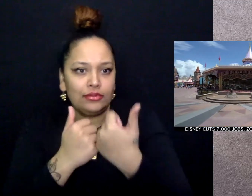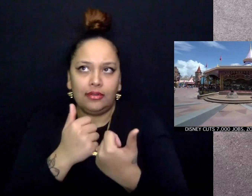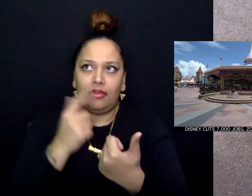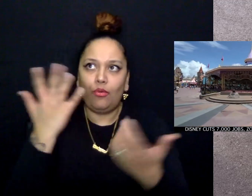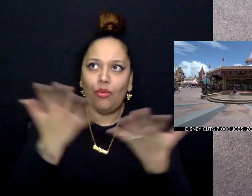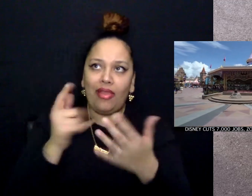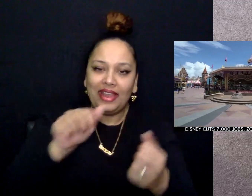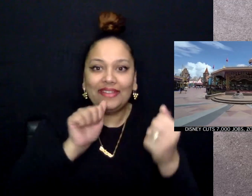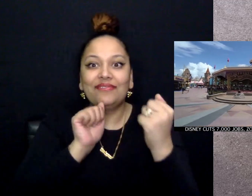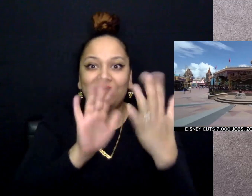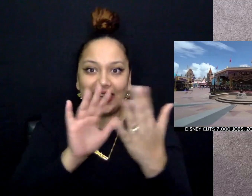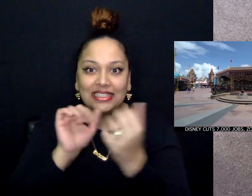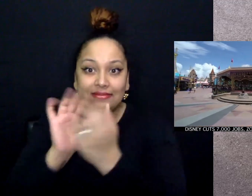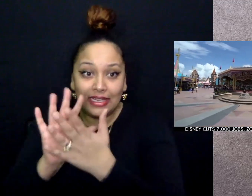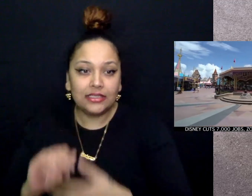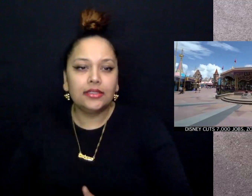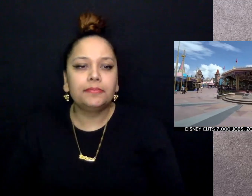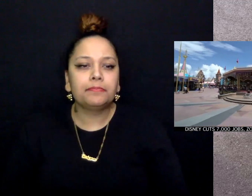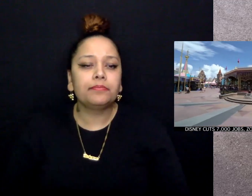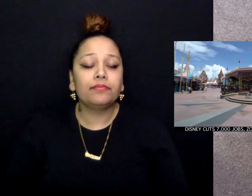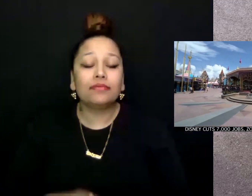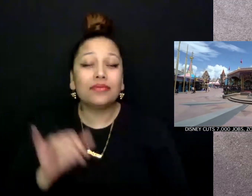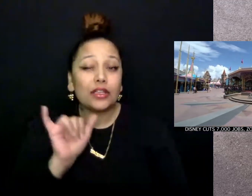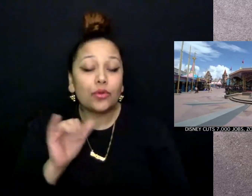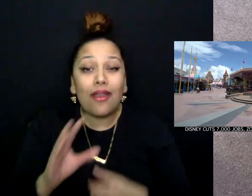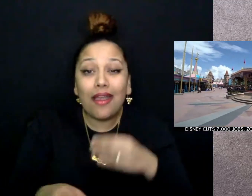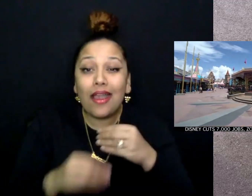They broke into Brazil's Congressional buildings.